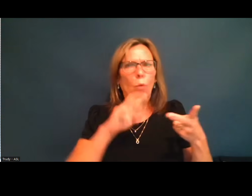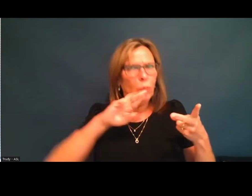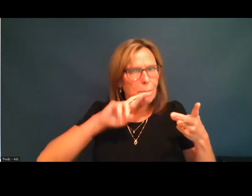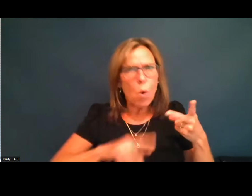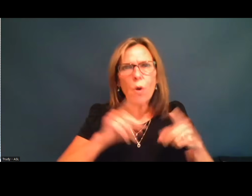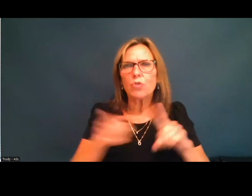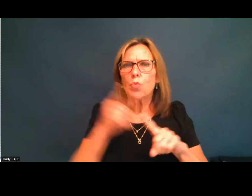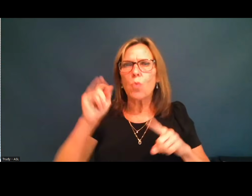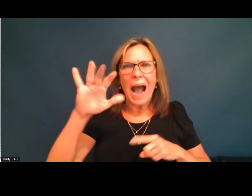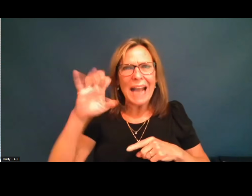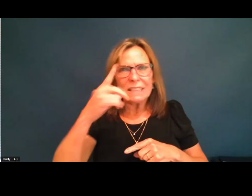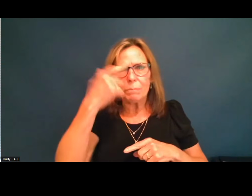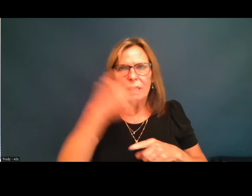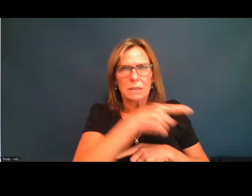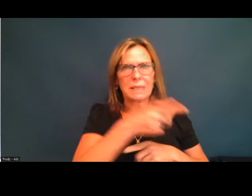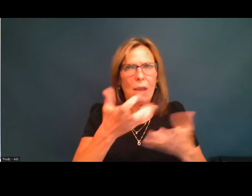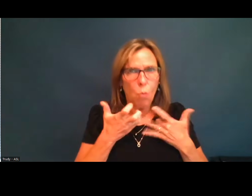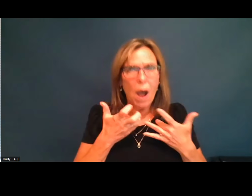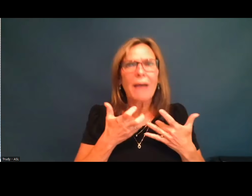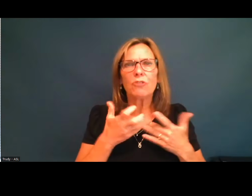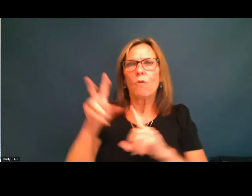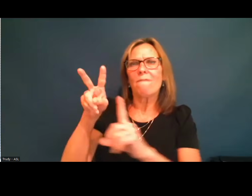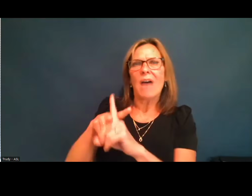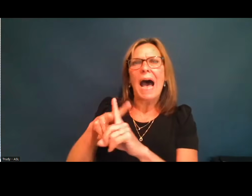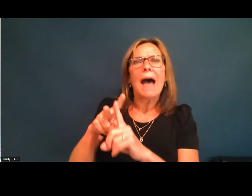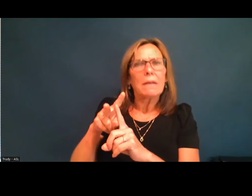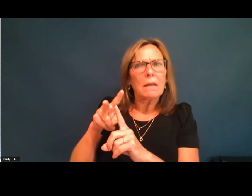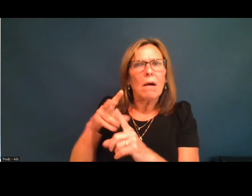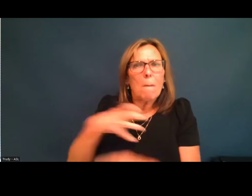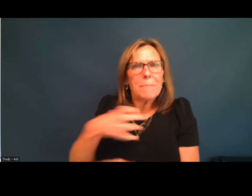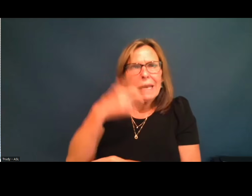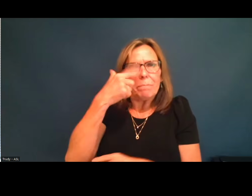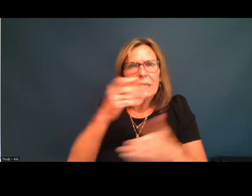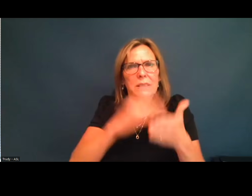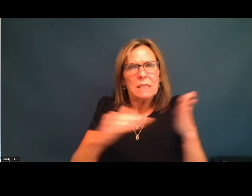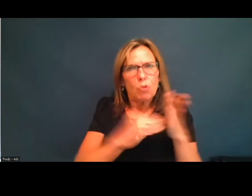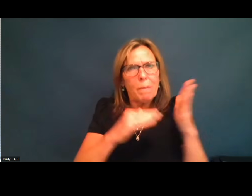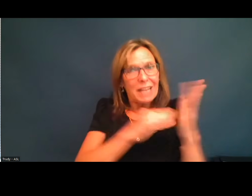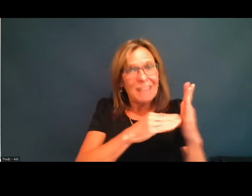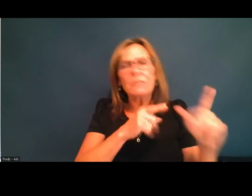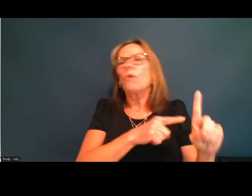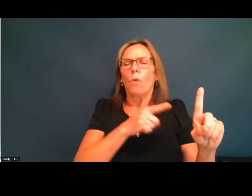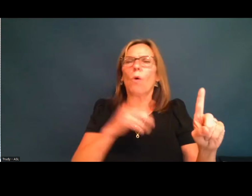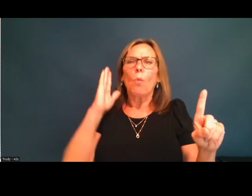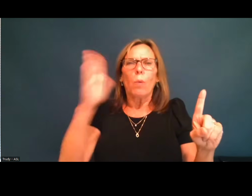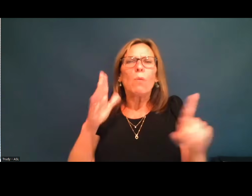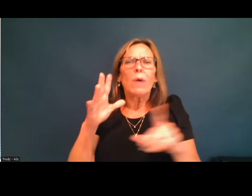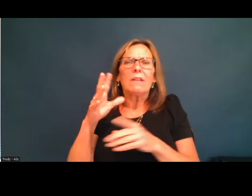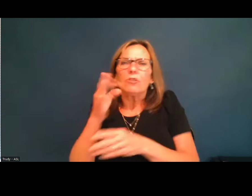that, but that's also a resource our agency can provide so if ILC staff are working -- and there's nothing